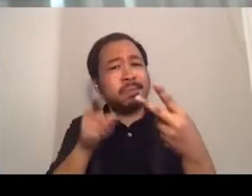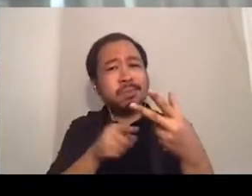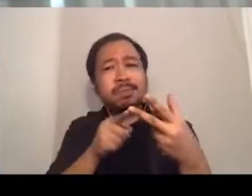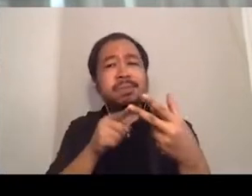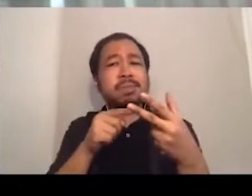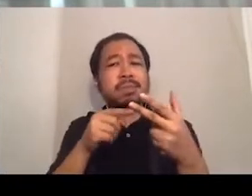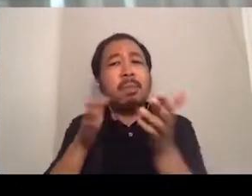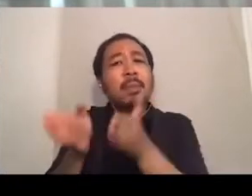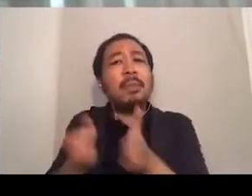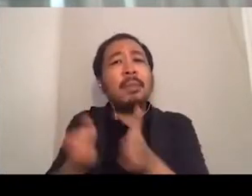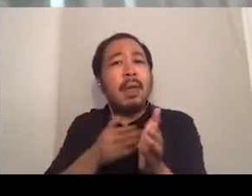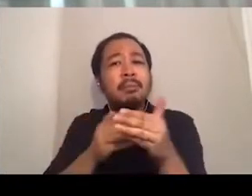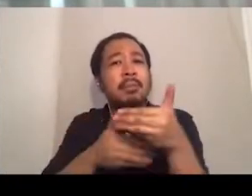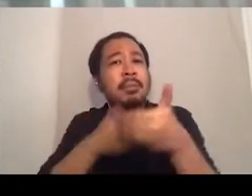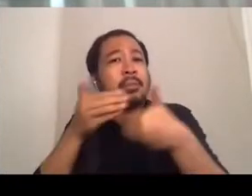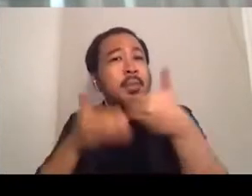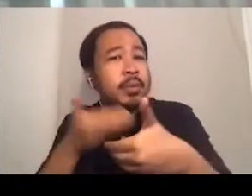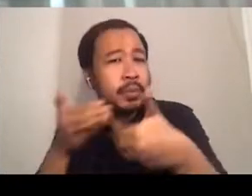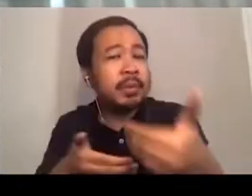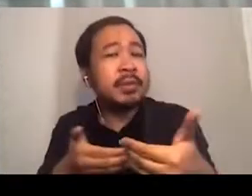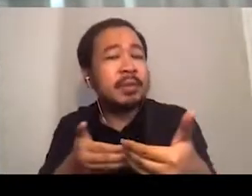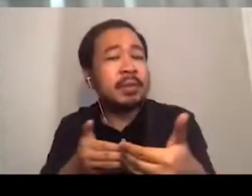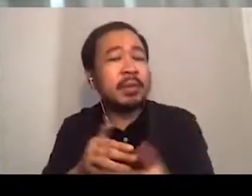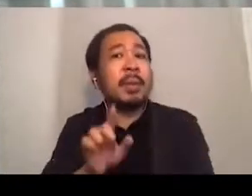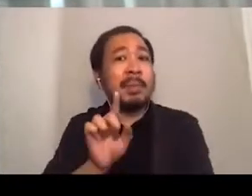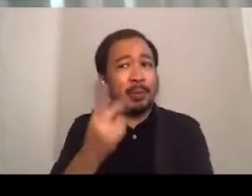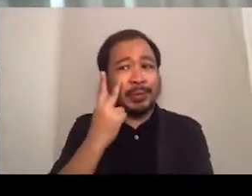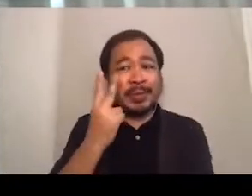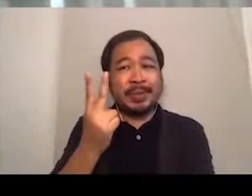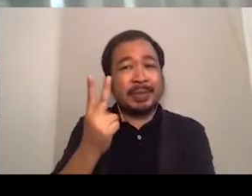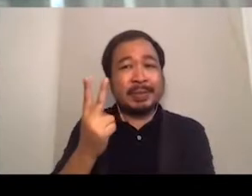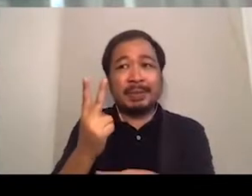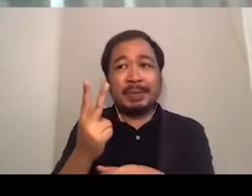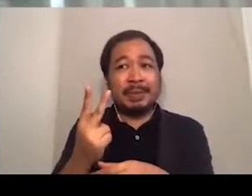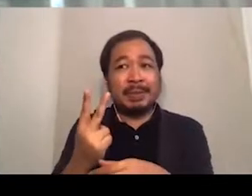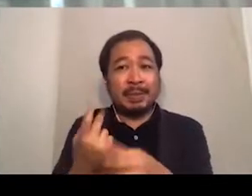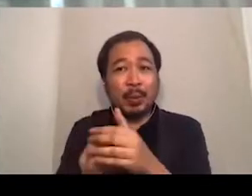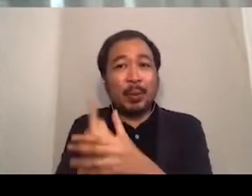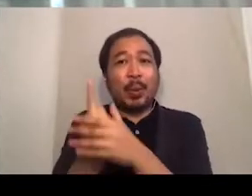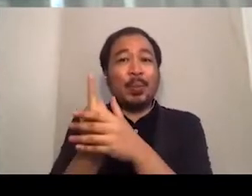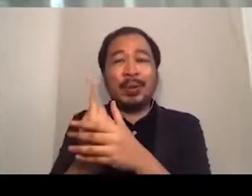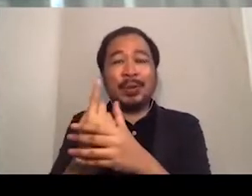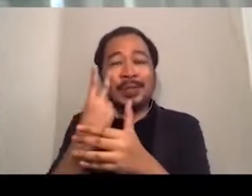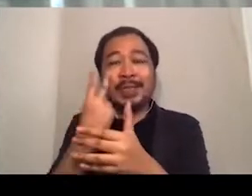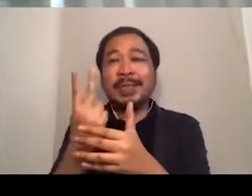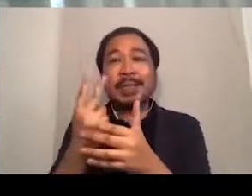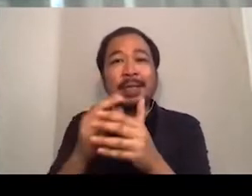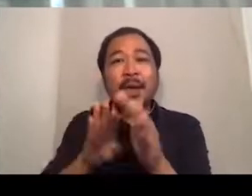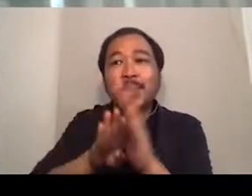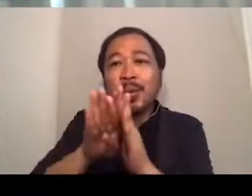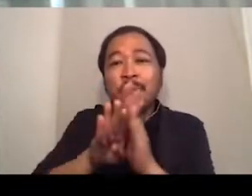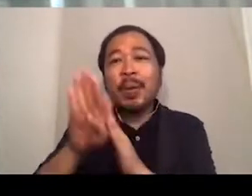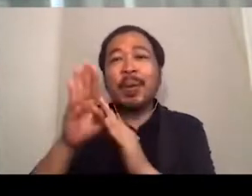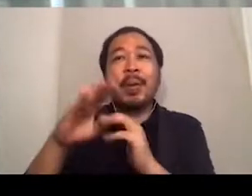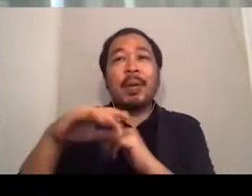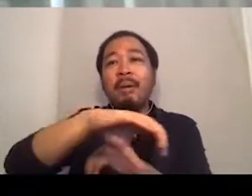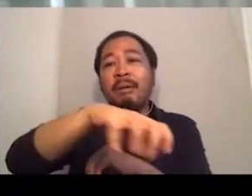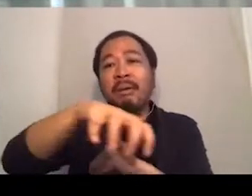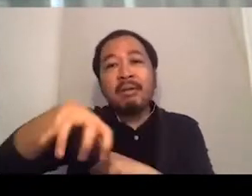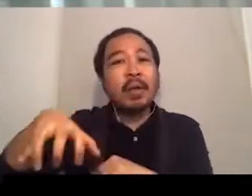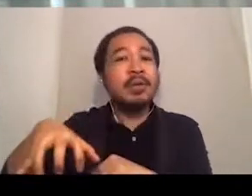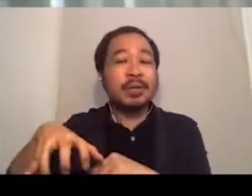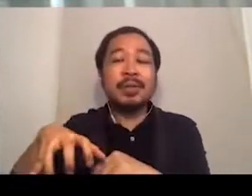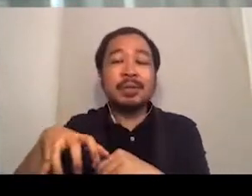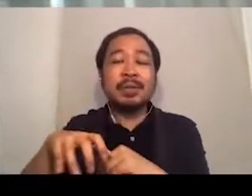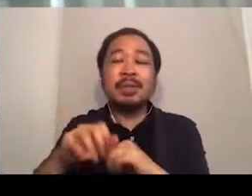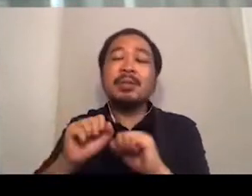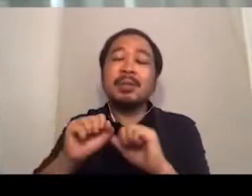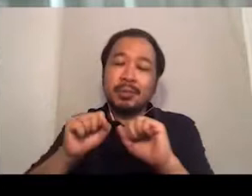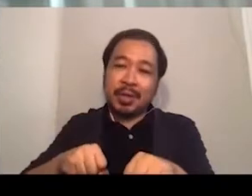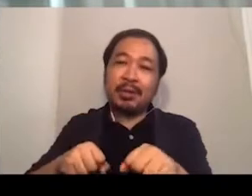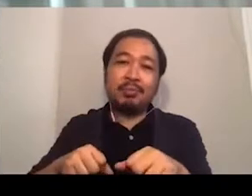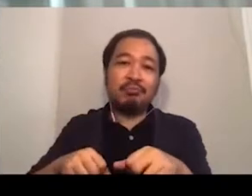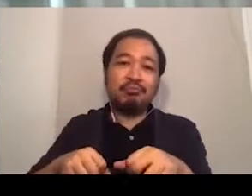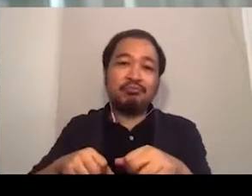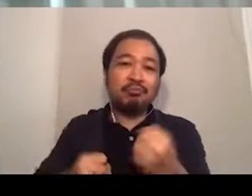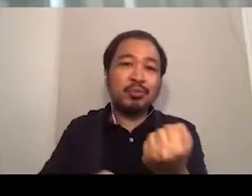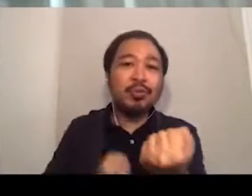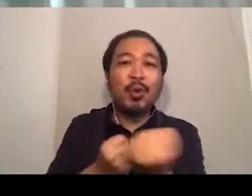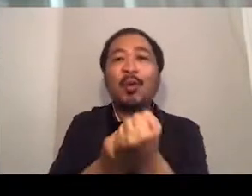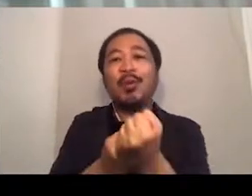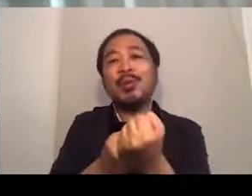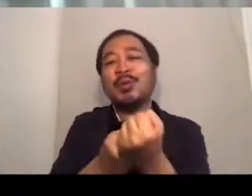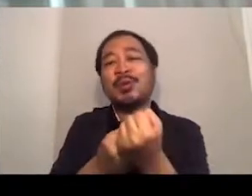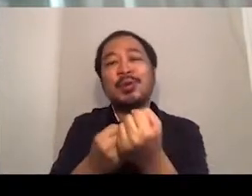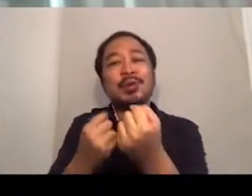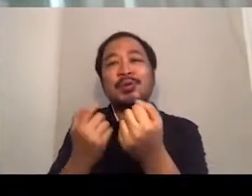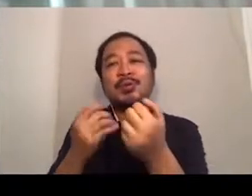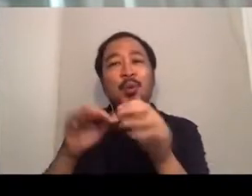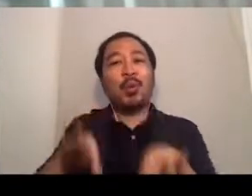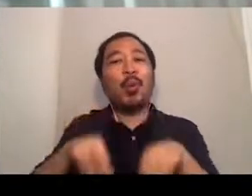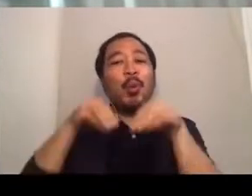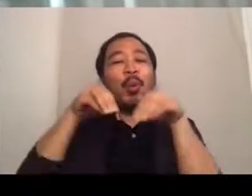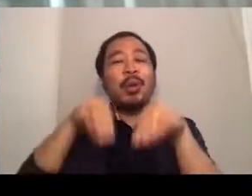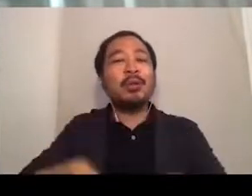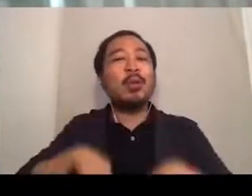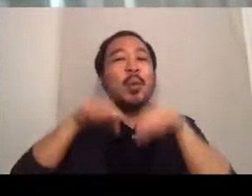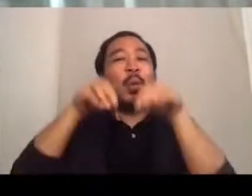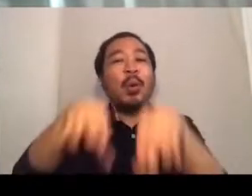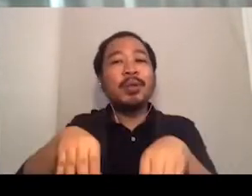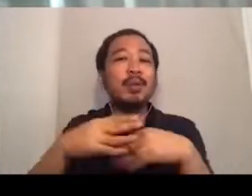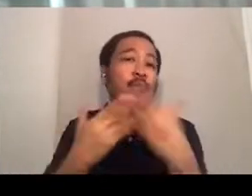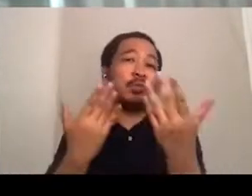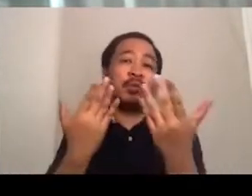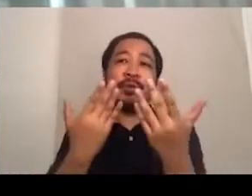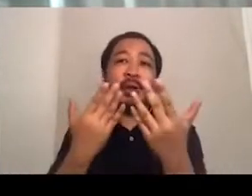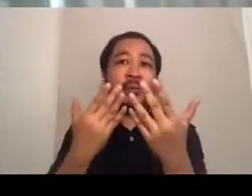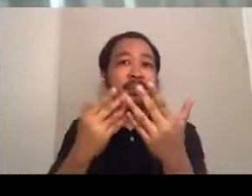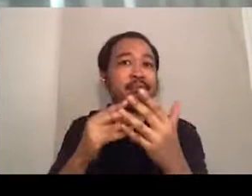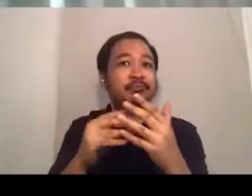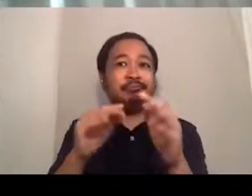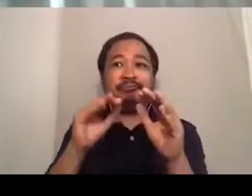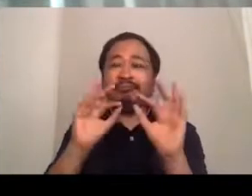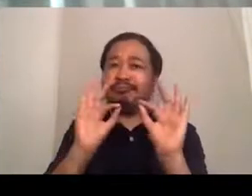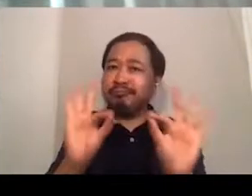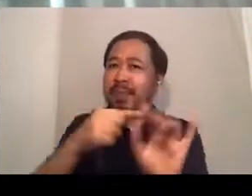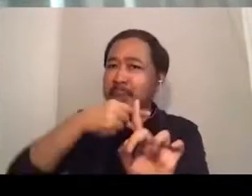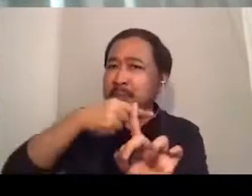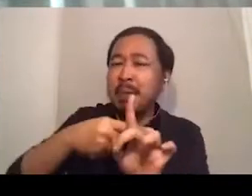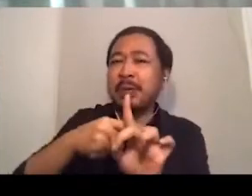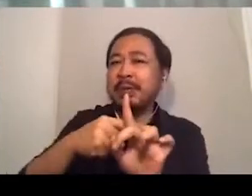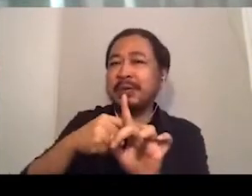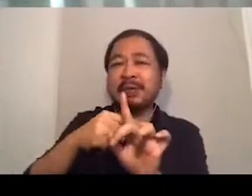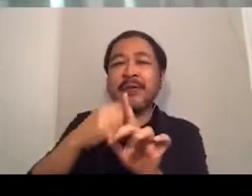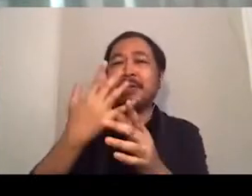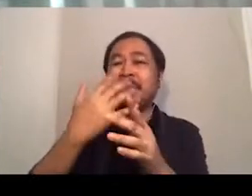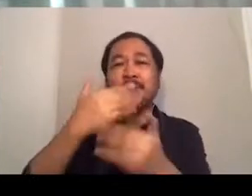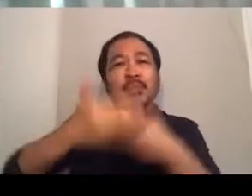good practices in enhancing accessibility from the private sectors, especially when Mr. Kawamori mentioned that ITU is the only UN agency with private industry membership.